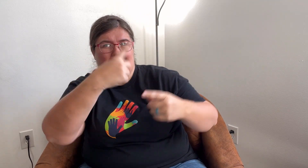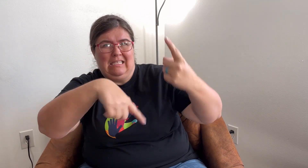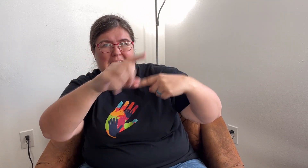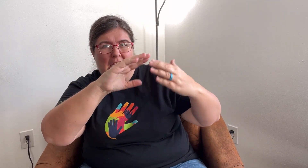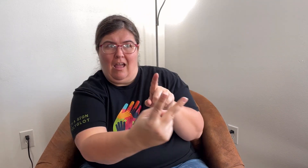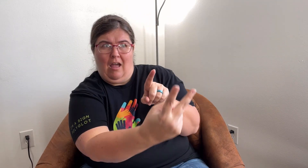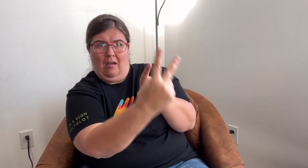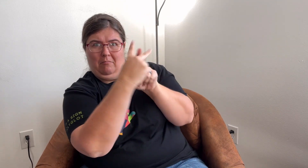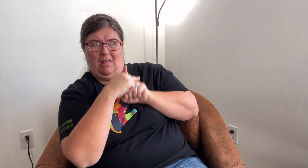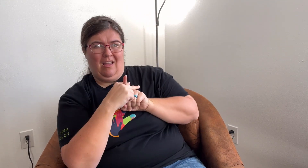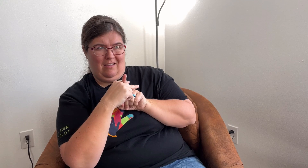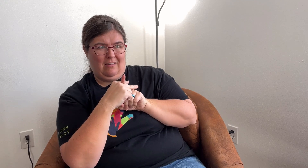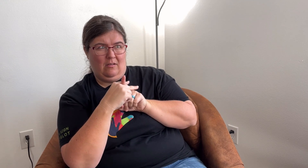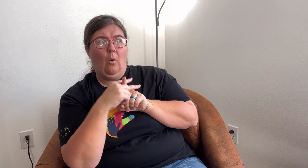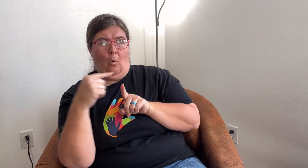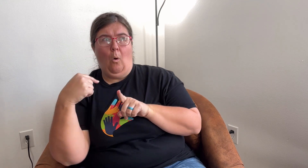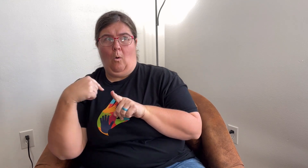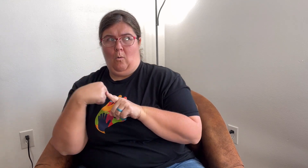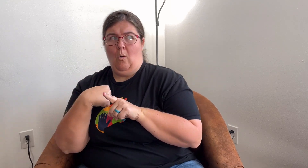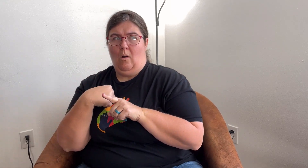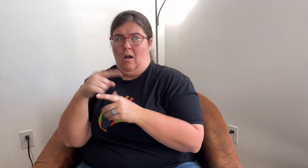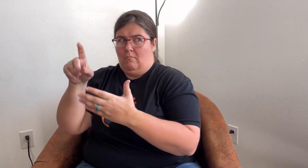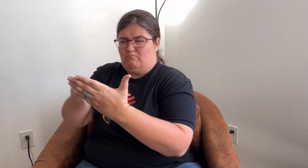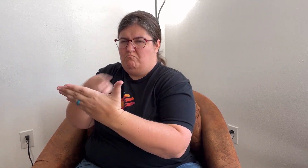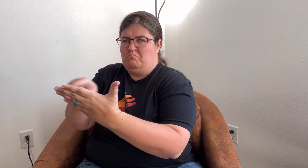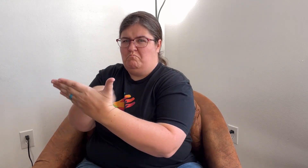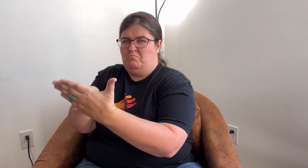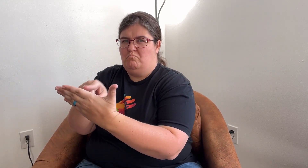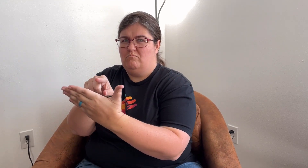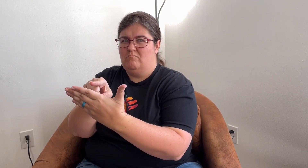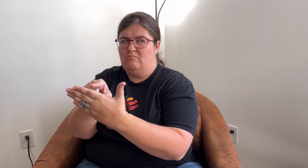what they see the signing community do. They're applying what they see and doing